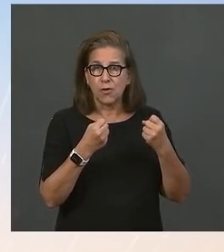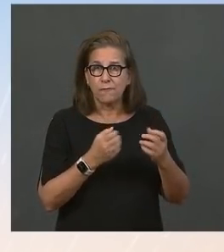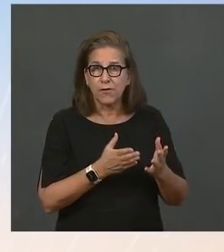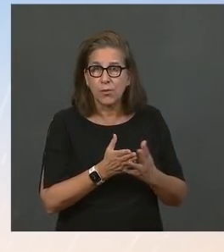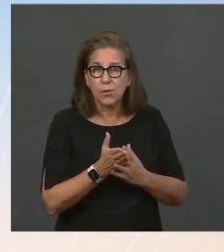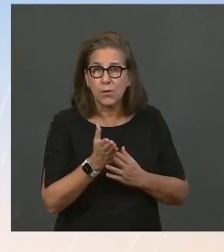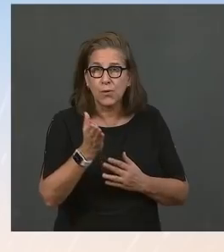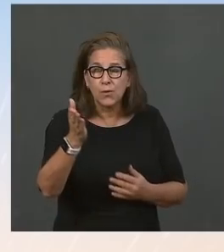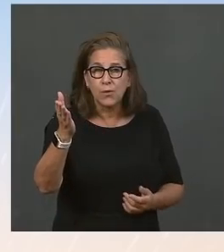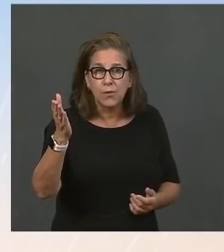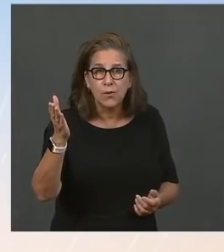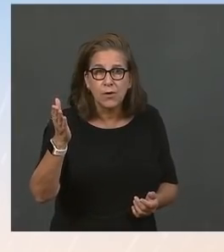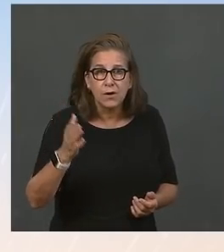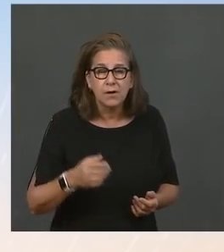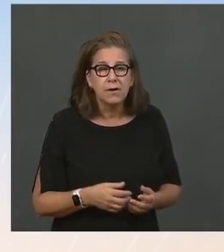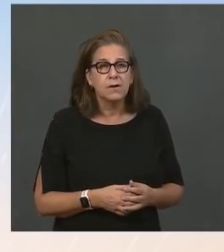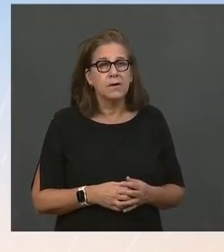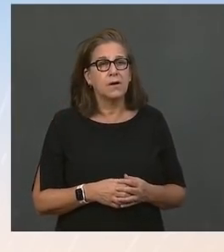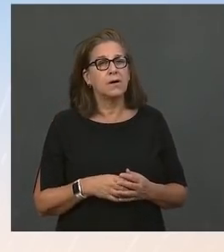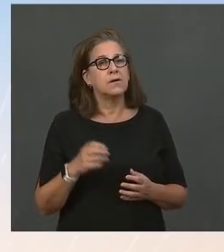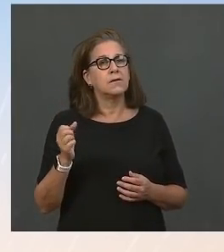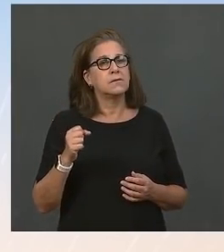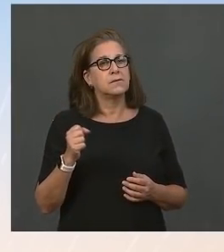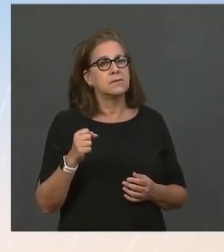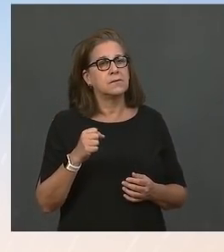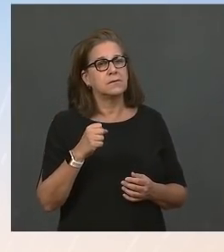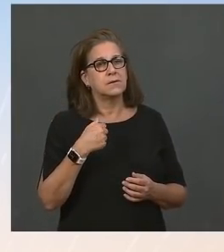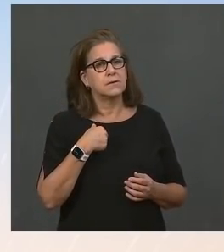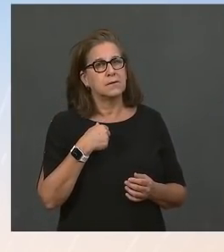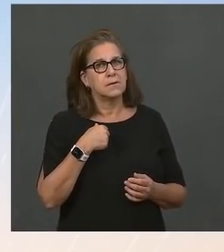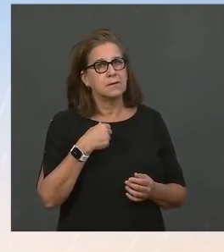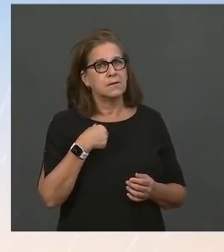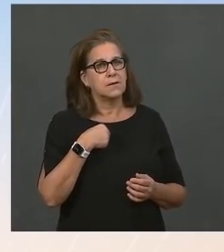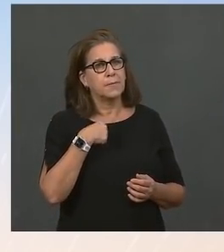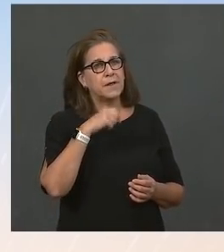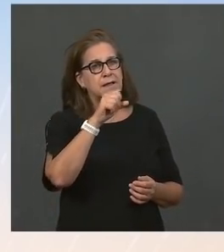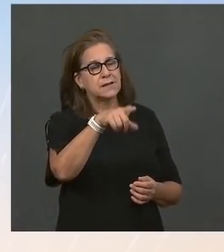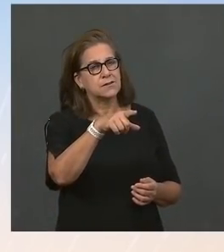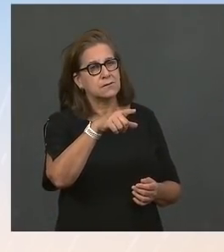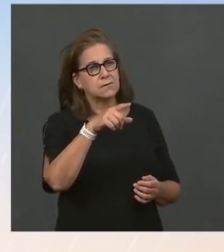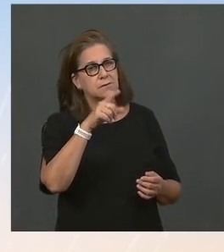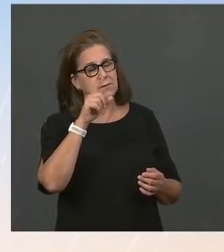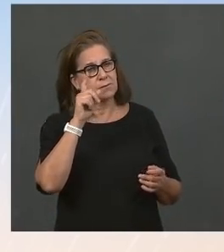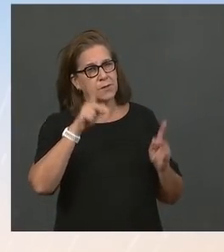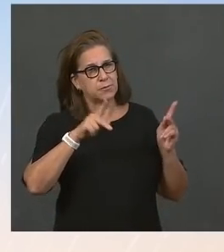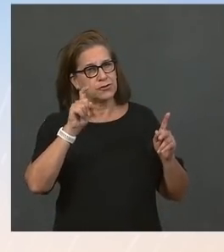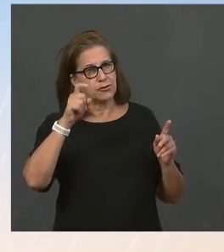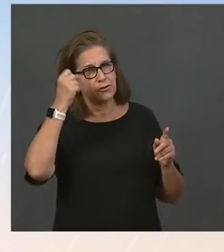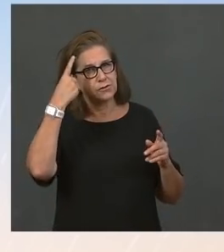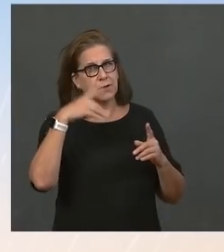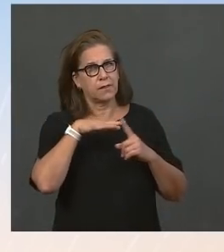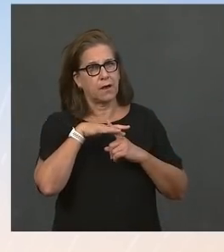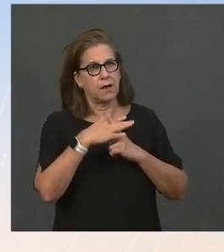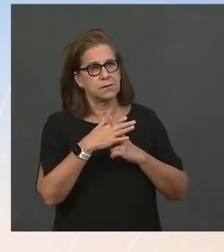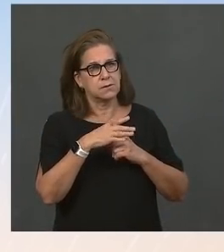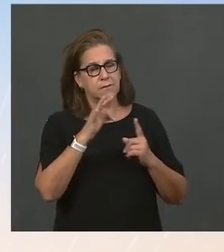that he has been to the border -- Ms. Psaki: I'm asking you -- I'm asking you a question, because I think people should understand the context. The Press: No, you're answering -- Ms. Psaki: Where do people -- >> The Press: a question with a question. >> Ms. Psaki: Where do people -- The Press: I'm asking you if that counts.